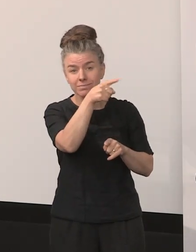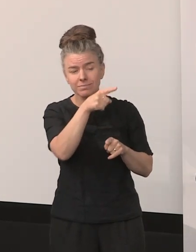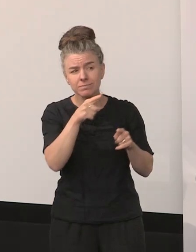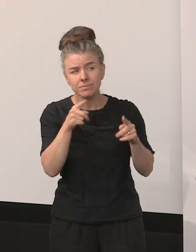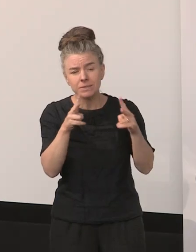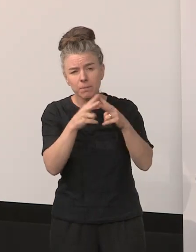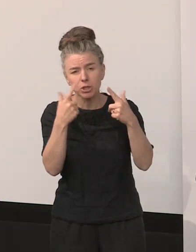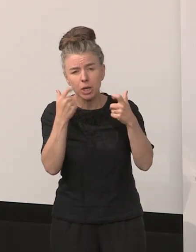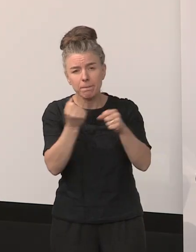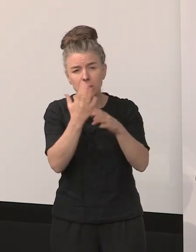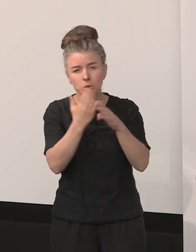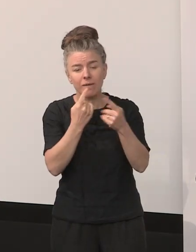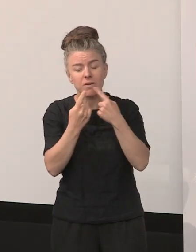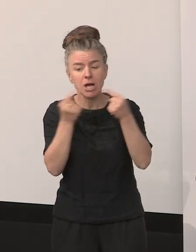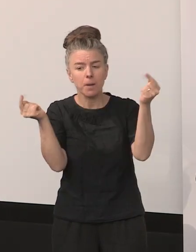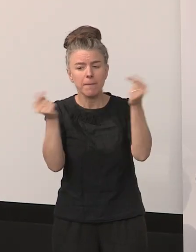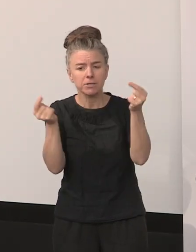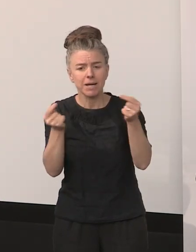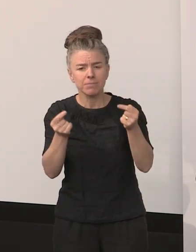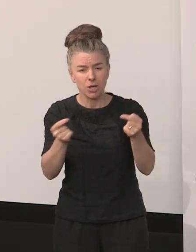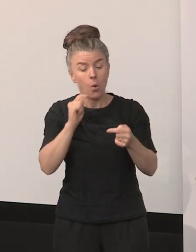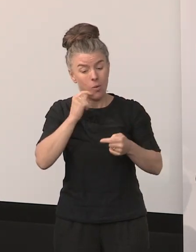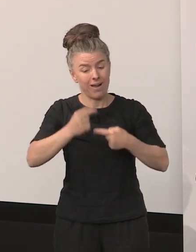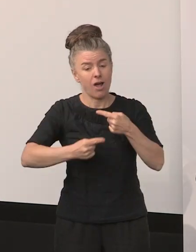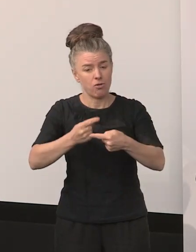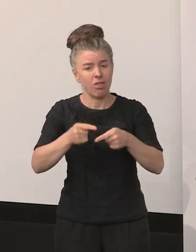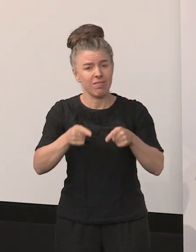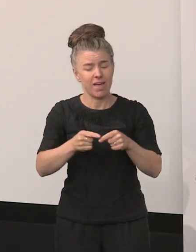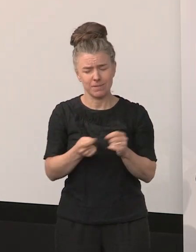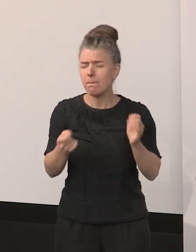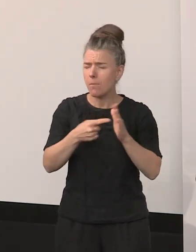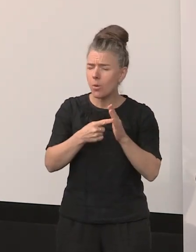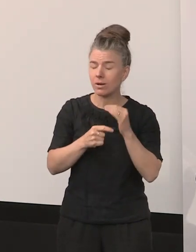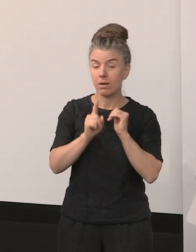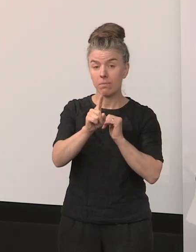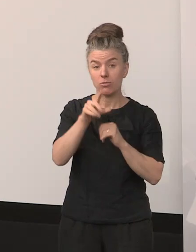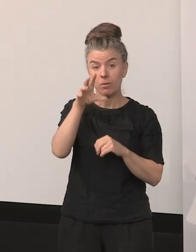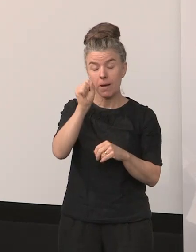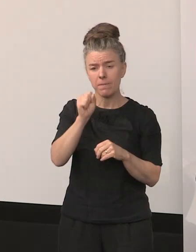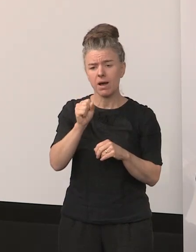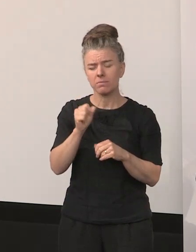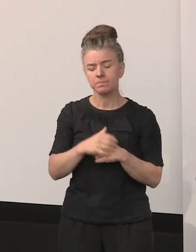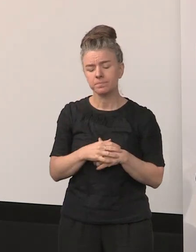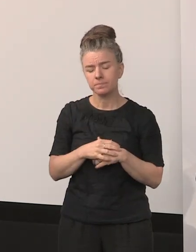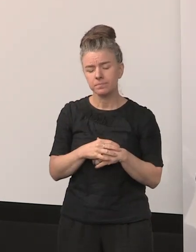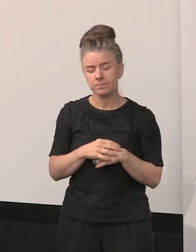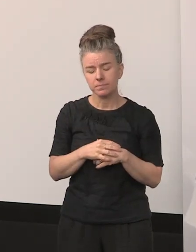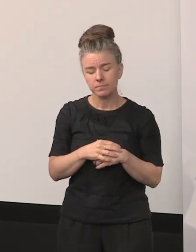unit talked to the people in Auckland to verify and, you know, just cross-check that information. And that will be